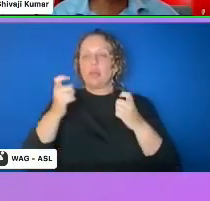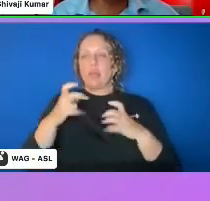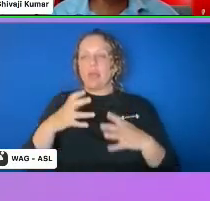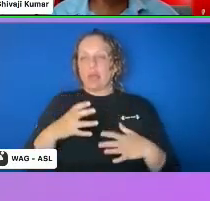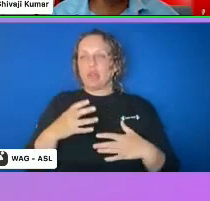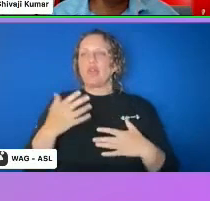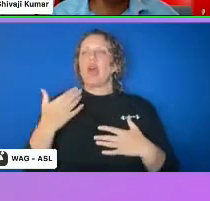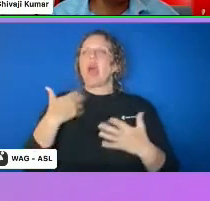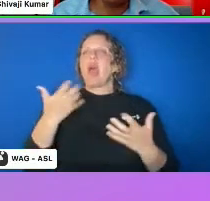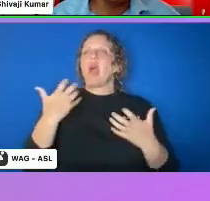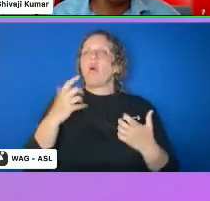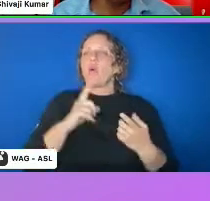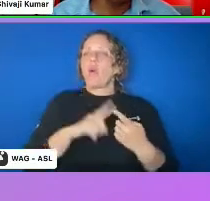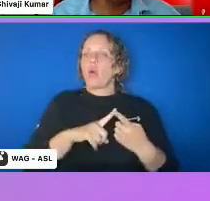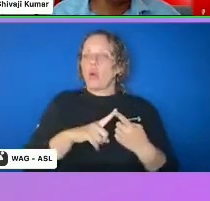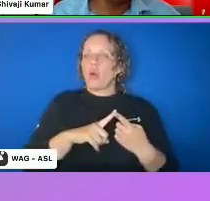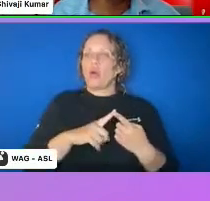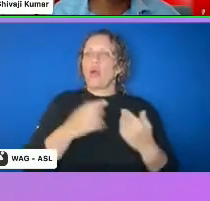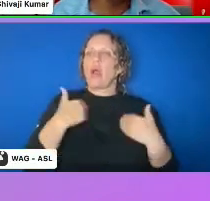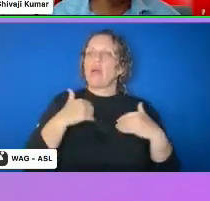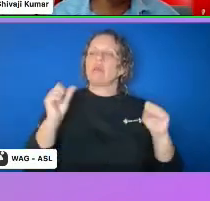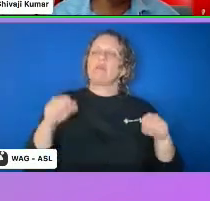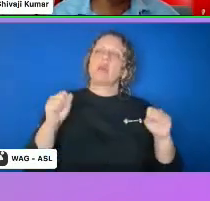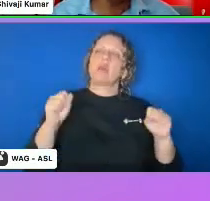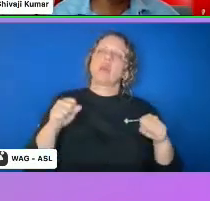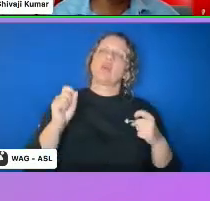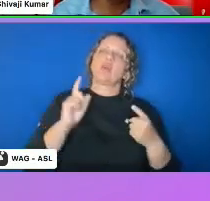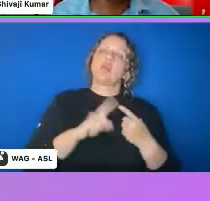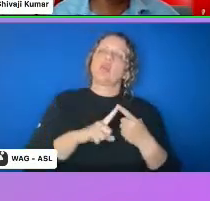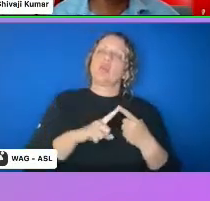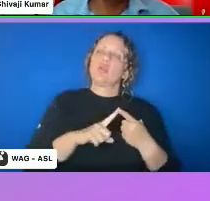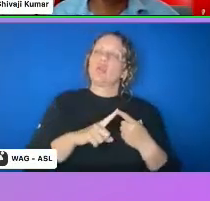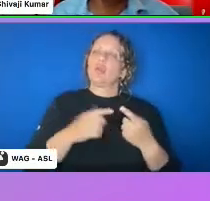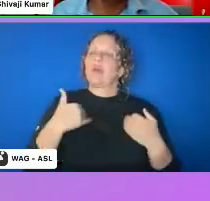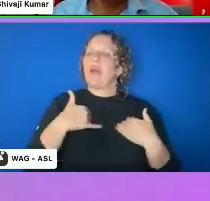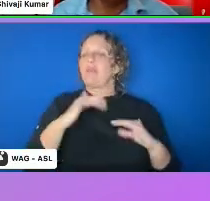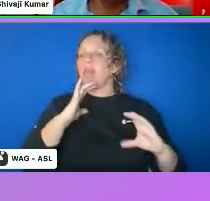I want to have the ability to have that conversation